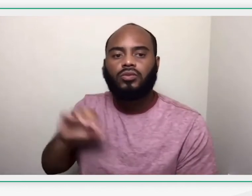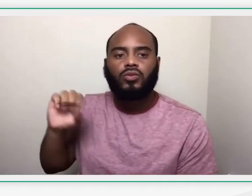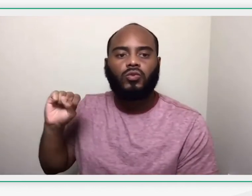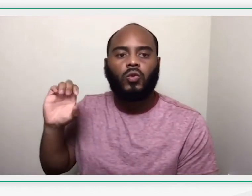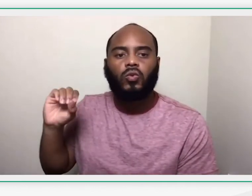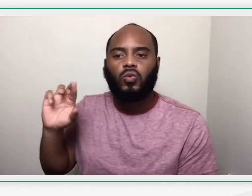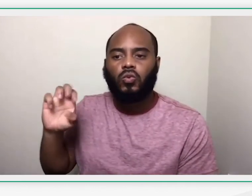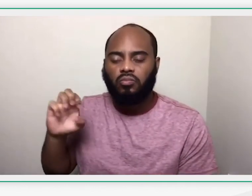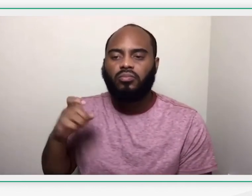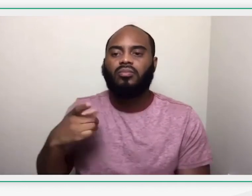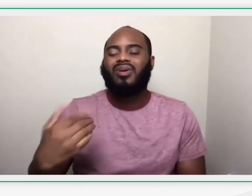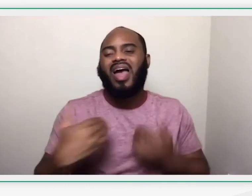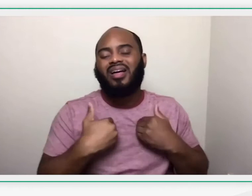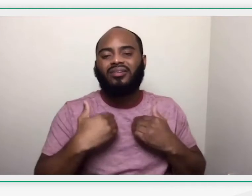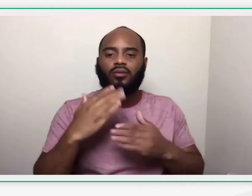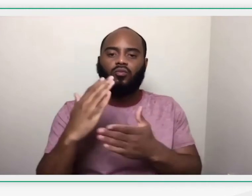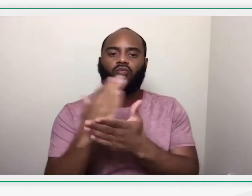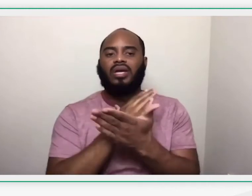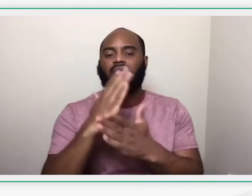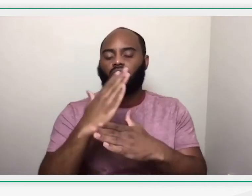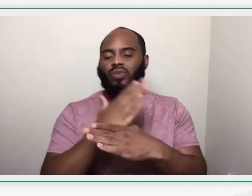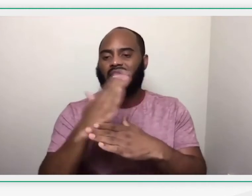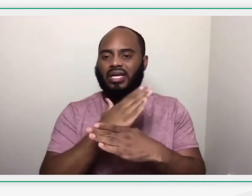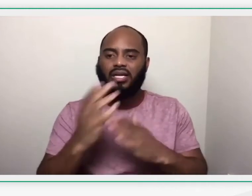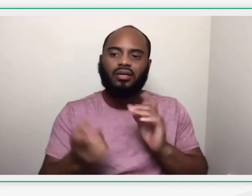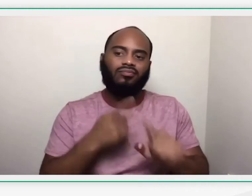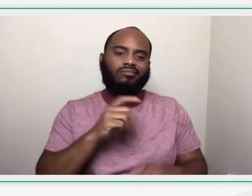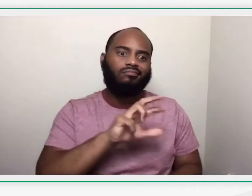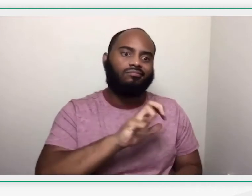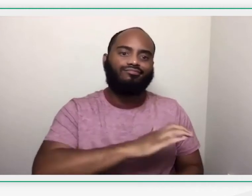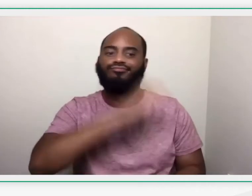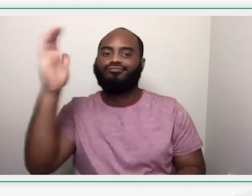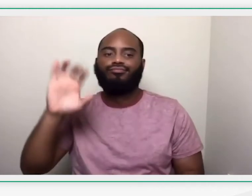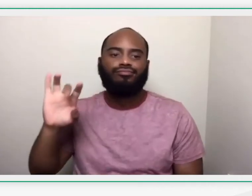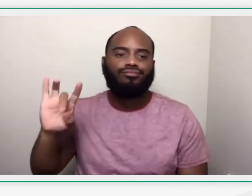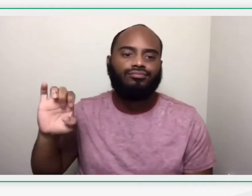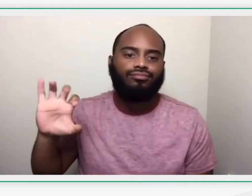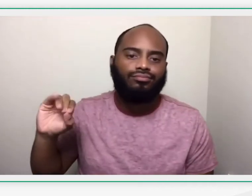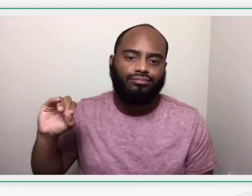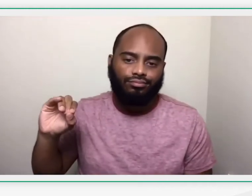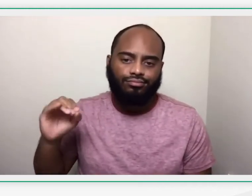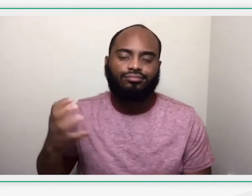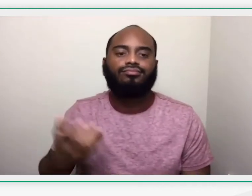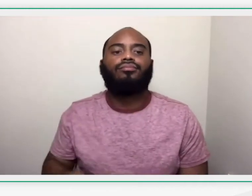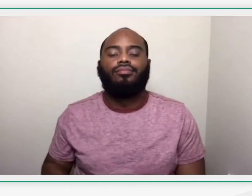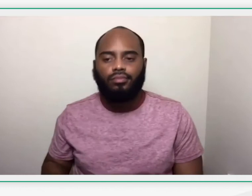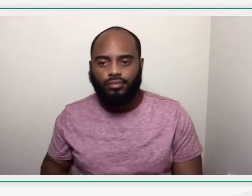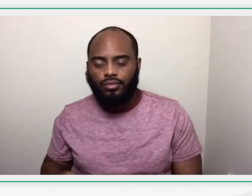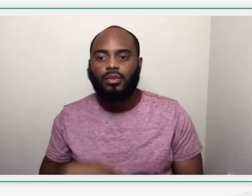I want to really quickly review some terms that we've covered before: Credit score is a three-digit number